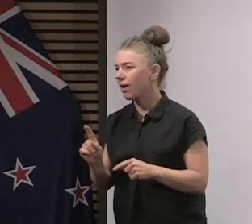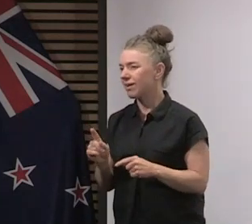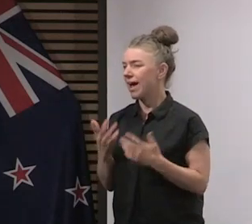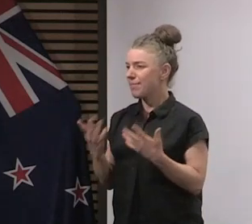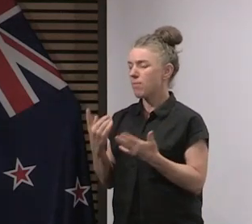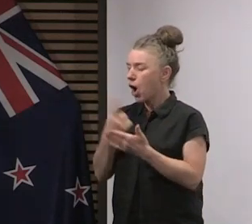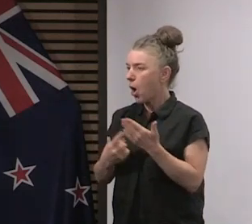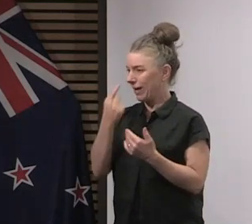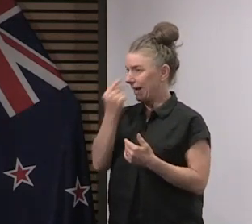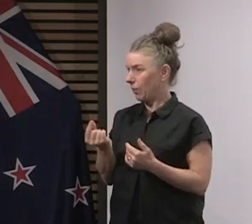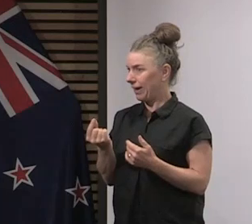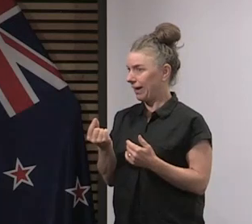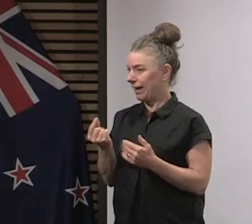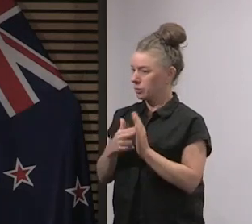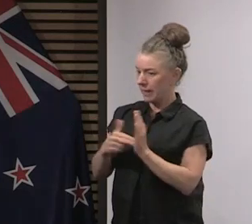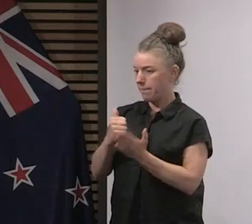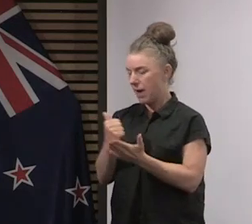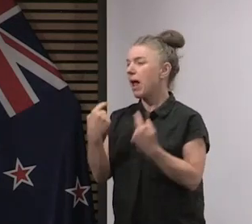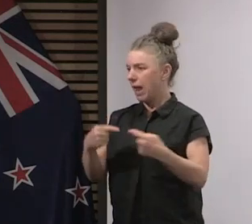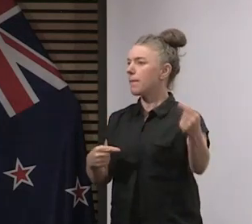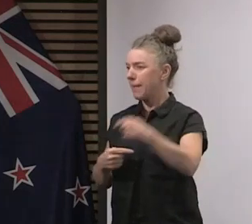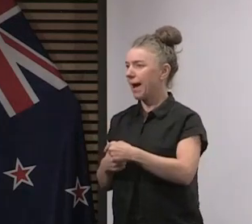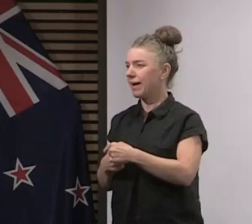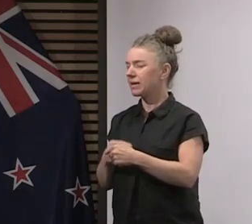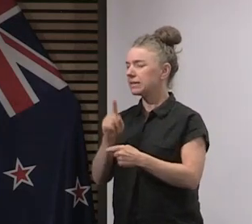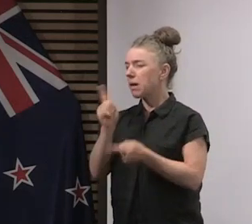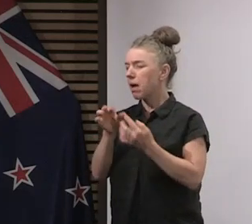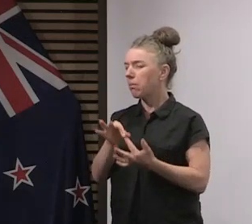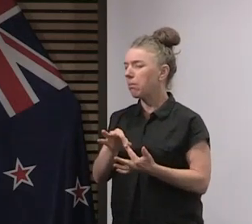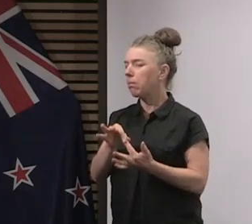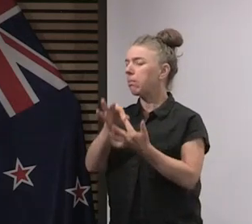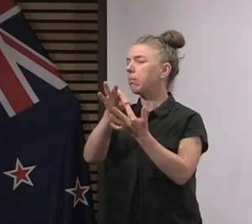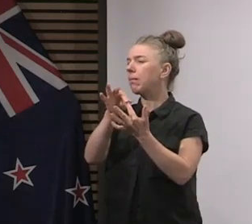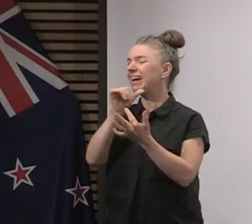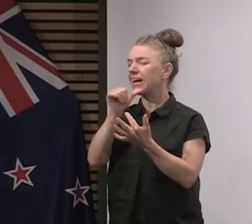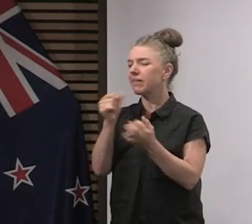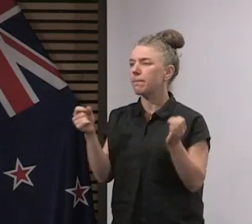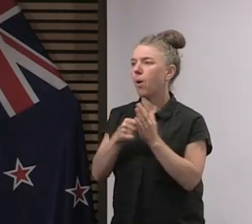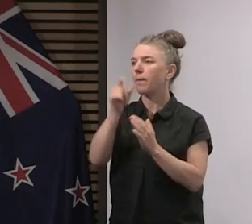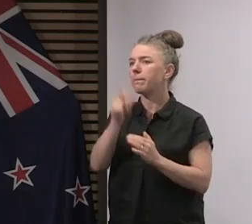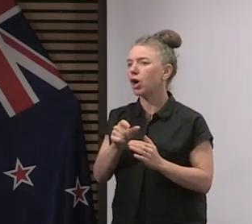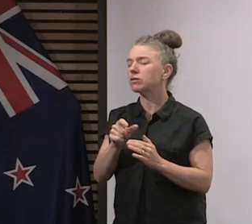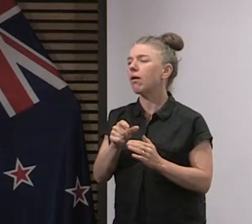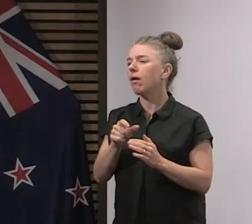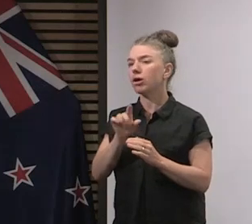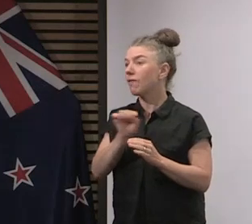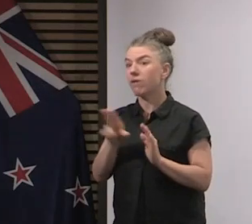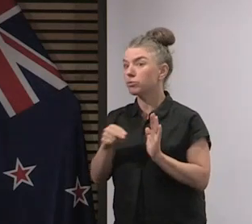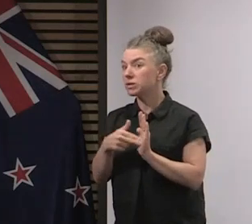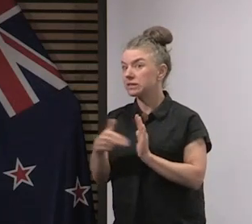able to come through the border and for what purposes. Currently, of course, it is just Kiwis returning with the